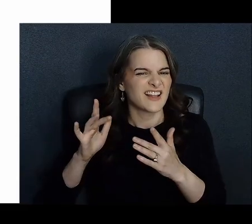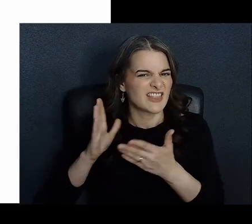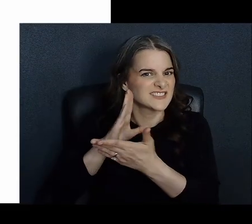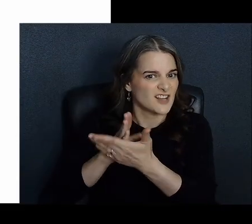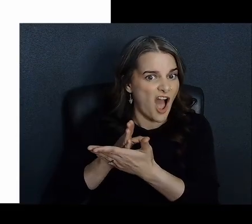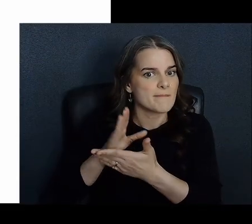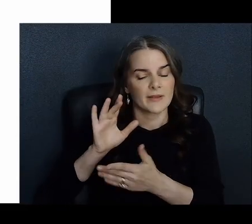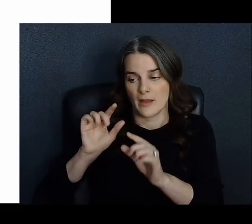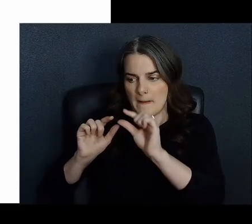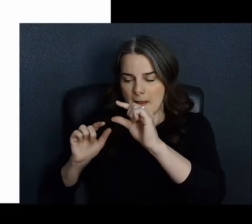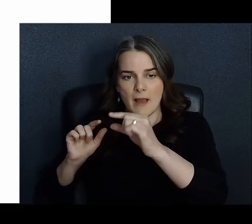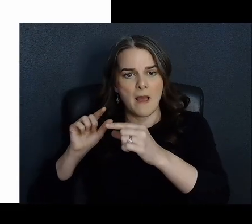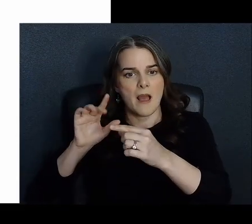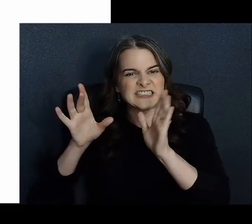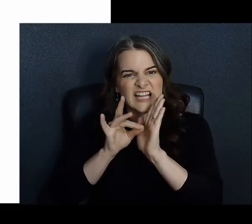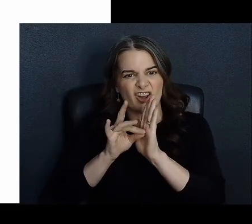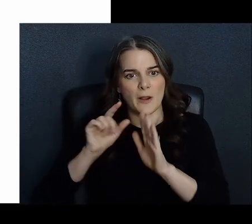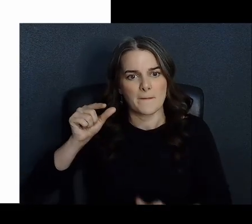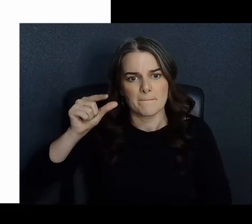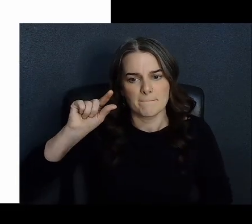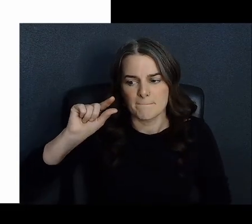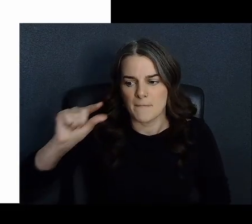That is the same parallel I use on a telephone.